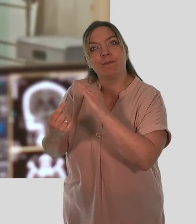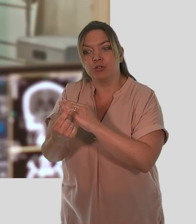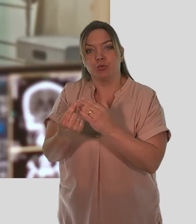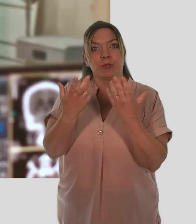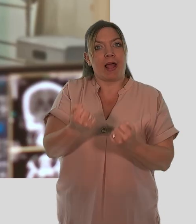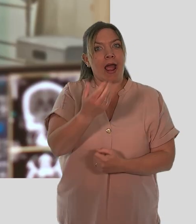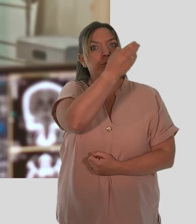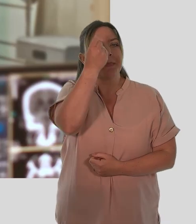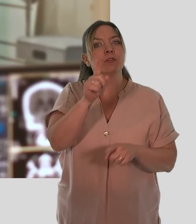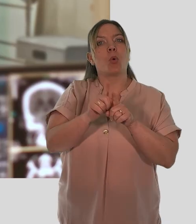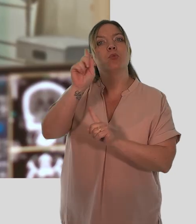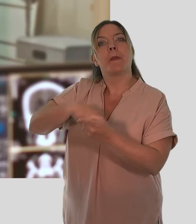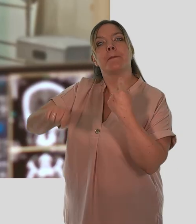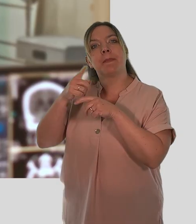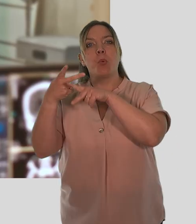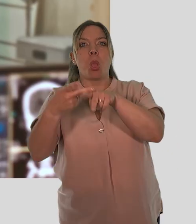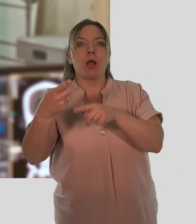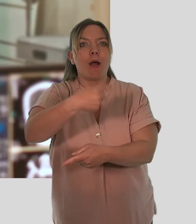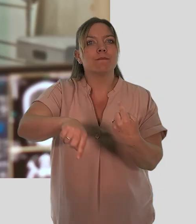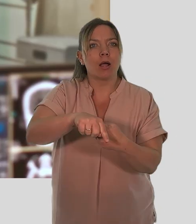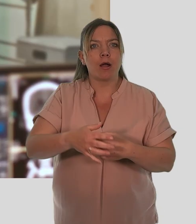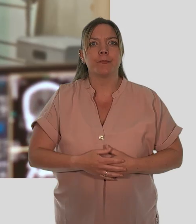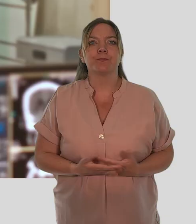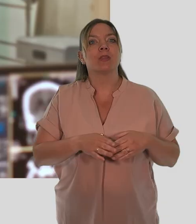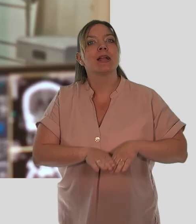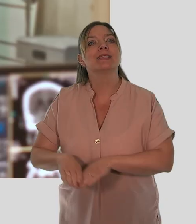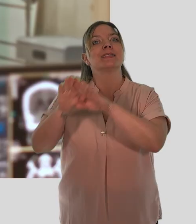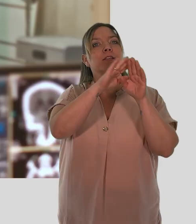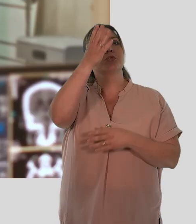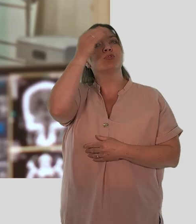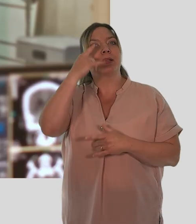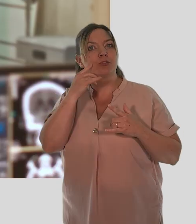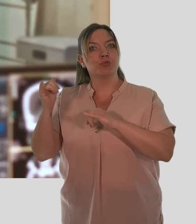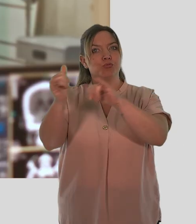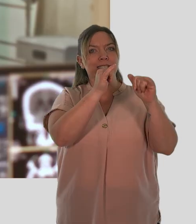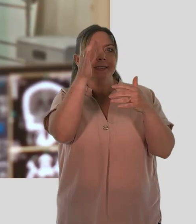Some studies have shown that clinical dementia screening tools developed in countries with predominant